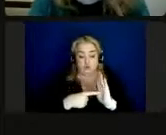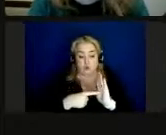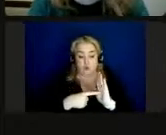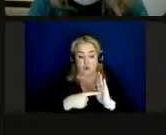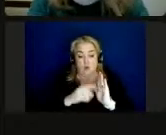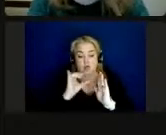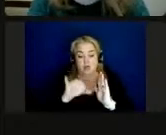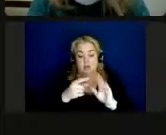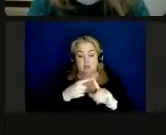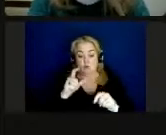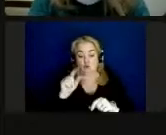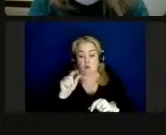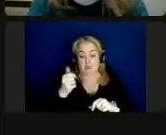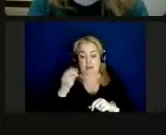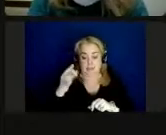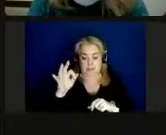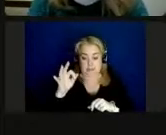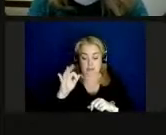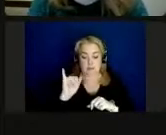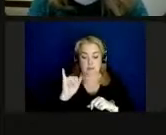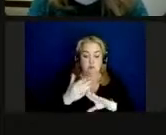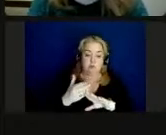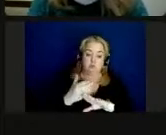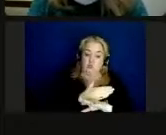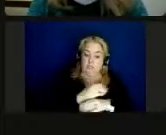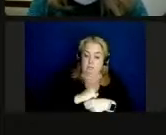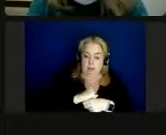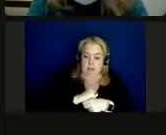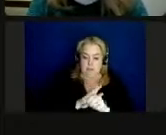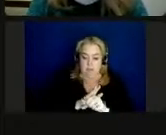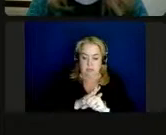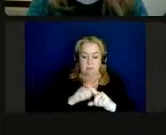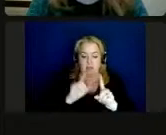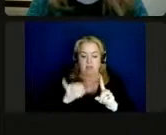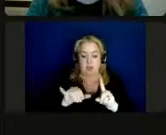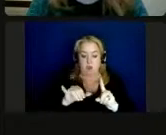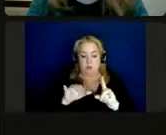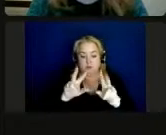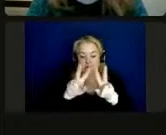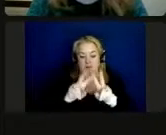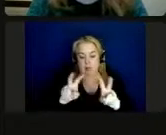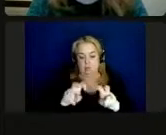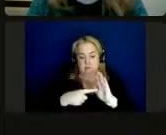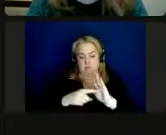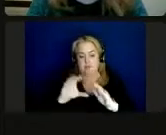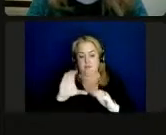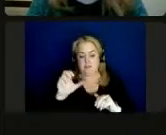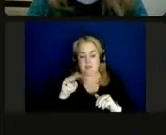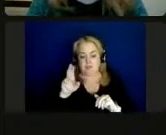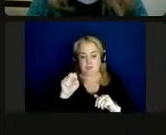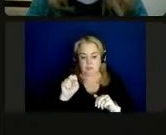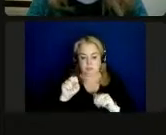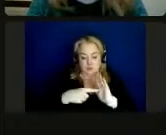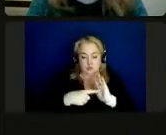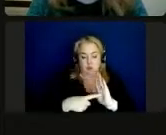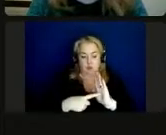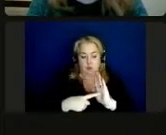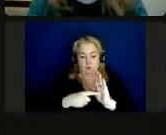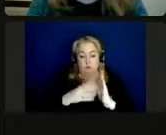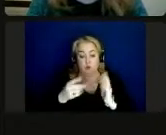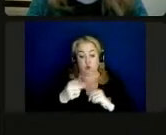WHICH QUICK LOOK TO GO TO